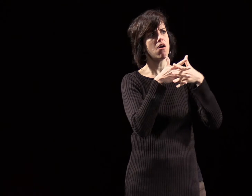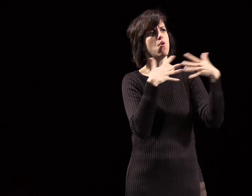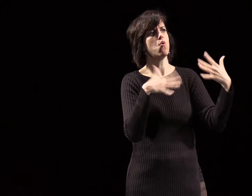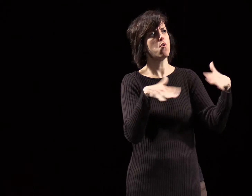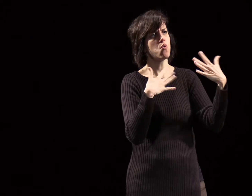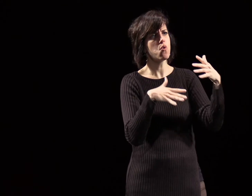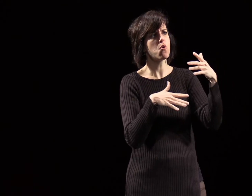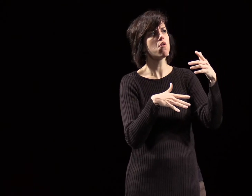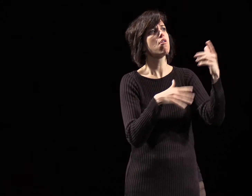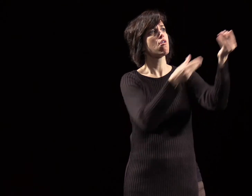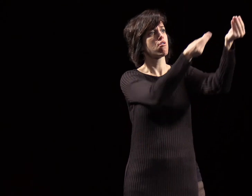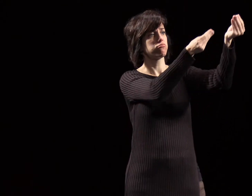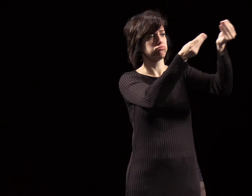Again, as I had mentioned,